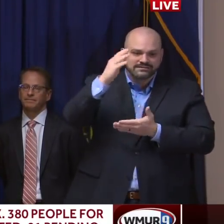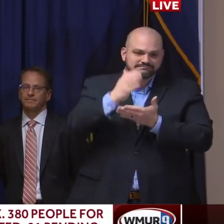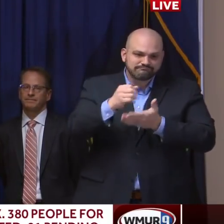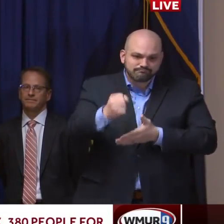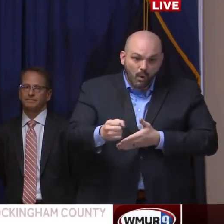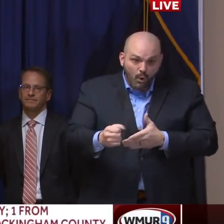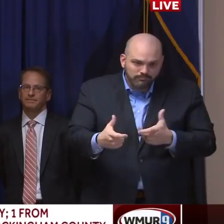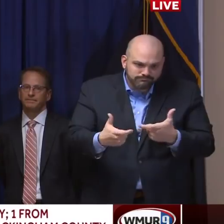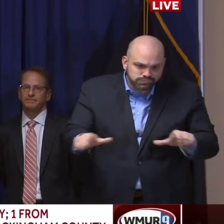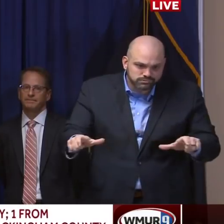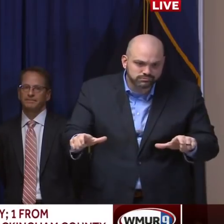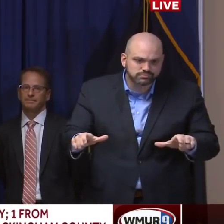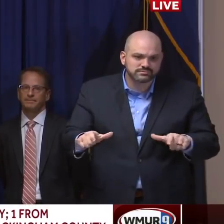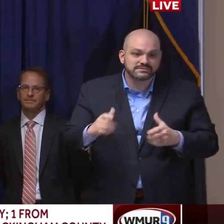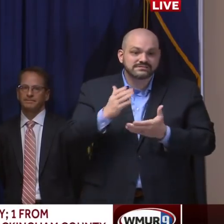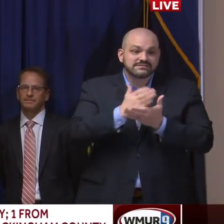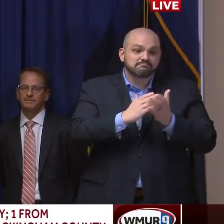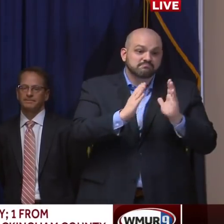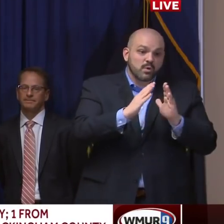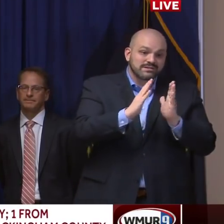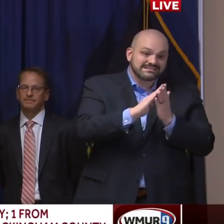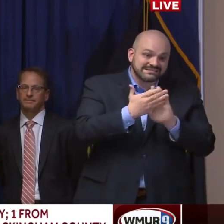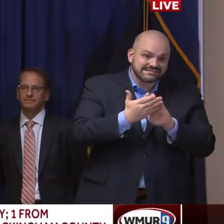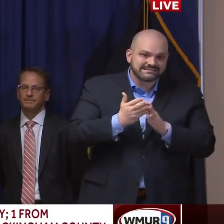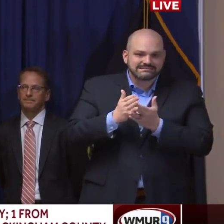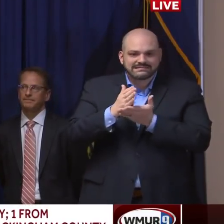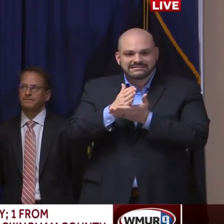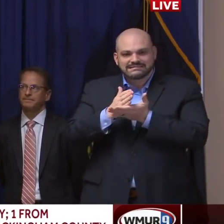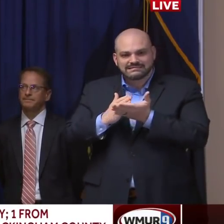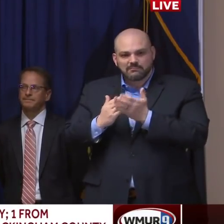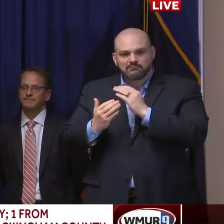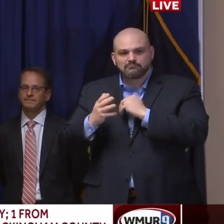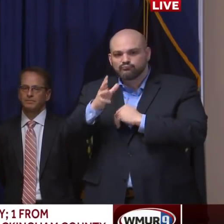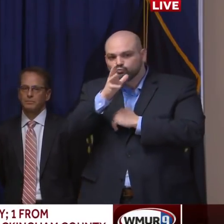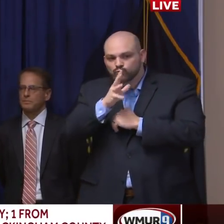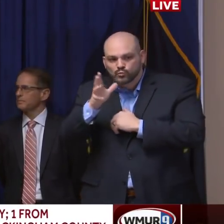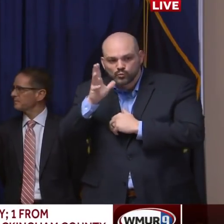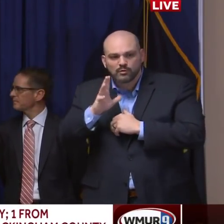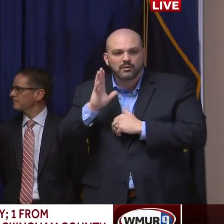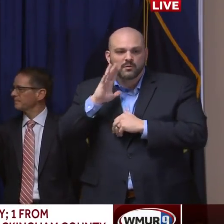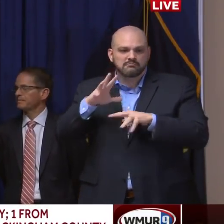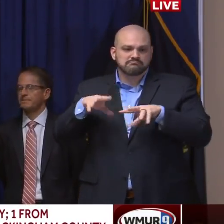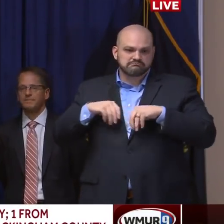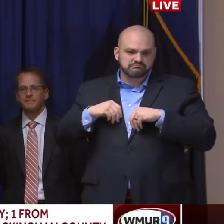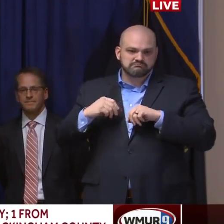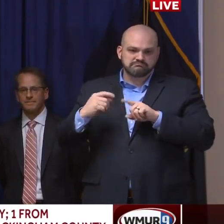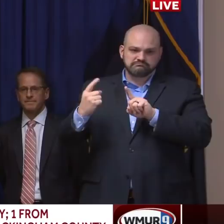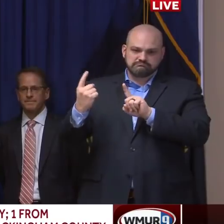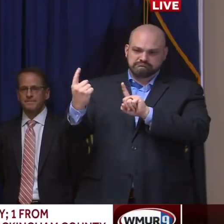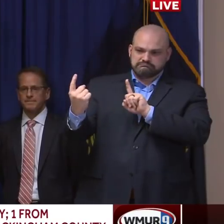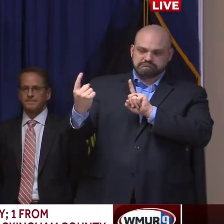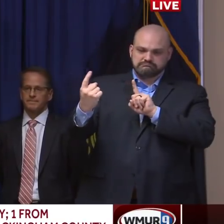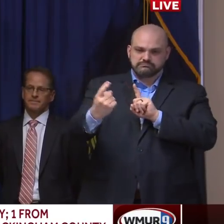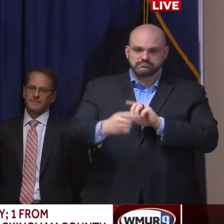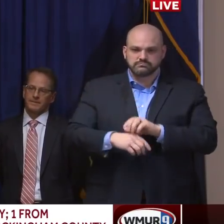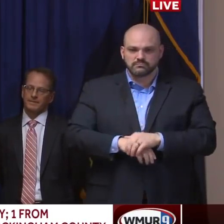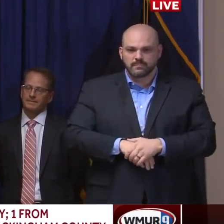THEY ARE ALL A BIT DIFFERENT. SOME ARE NORTH AND SMALL. SOME ARE SOUTH AND LARGER. SOME ARE IN CITIES.